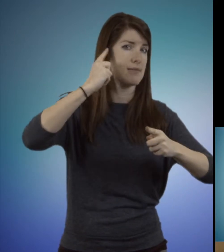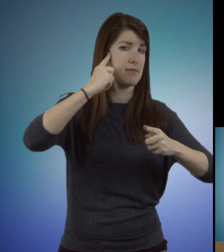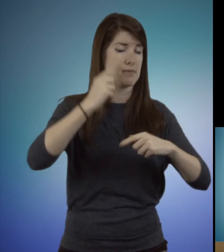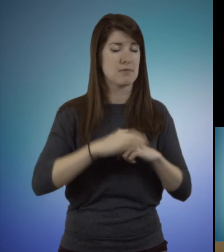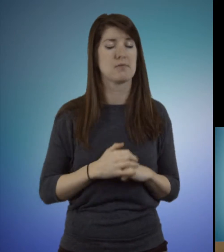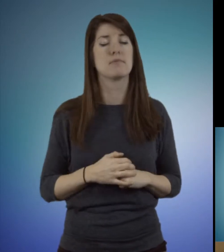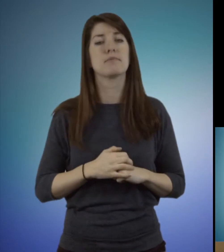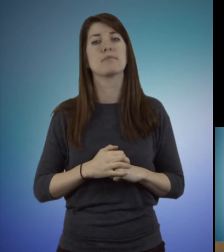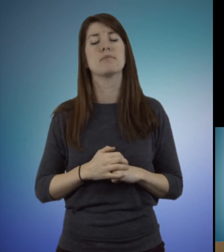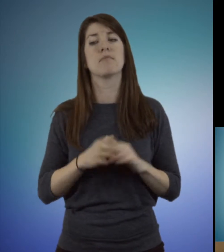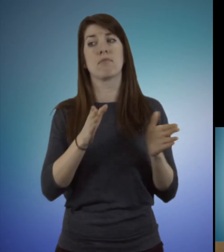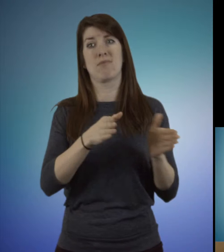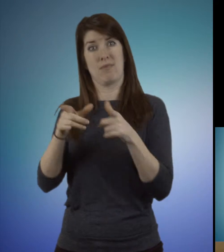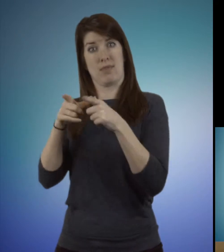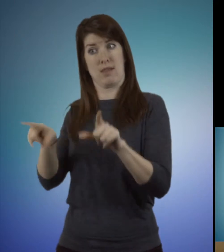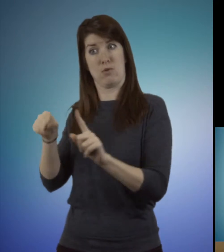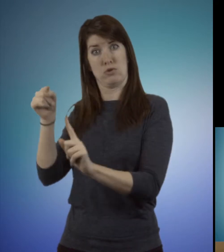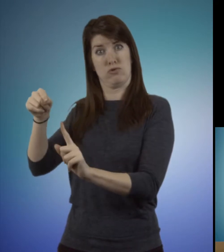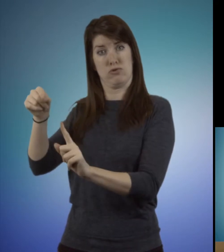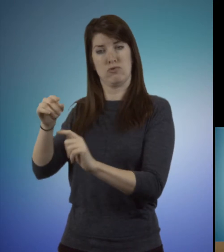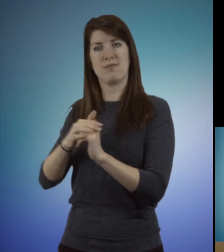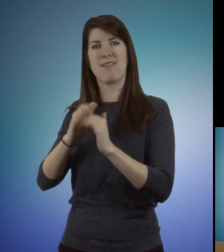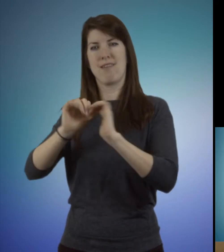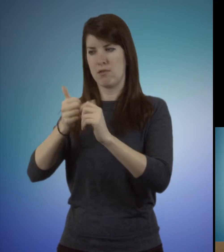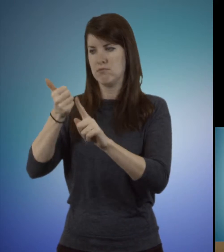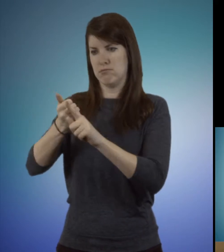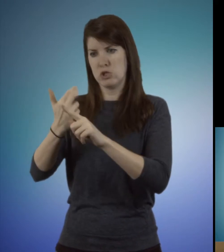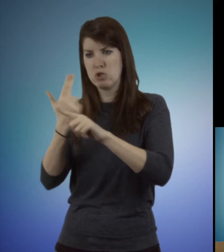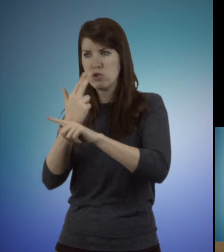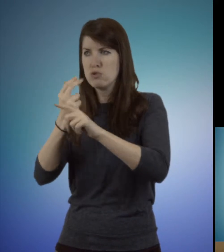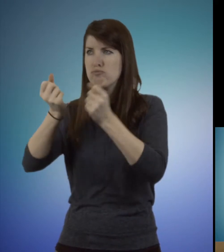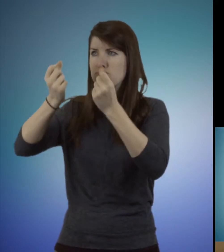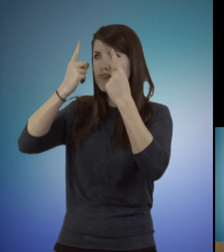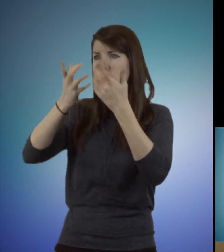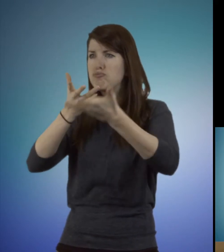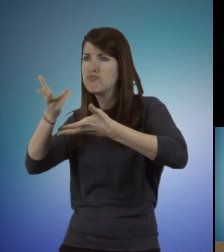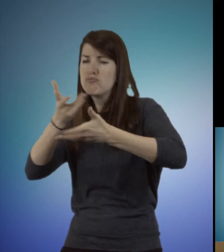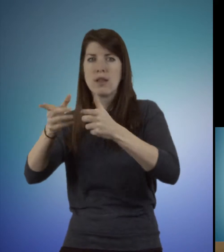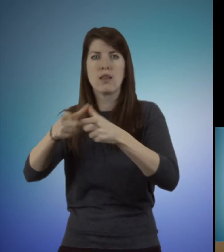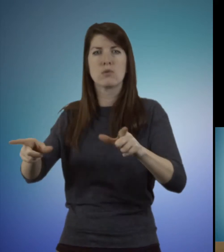Language, on the other hand, is how they use and understand language, no matter the mode.